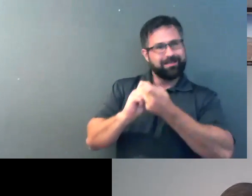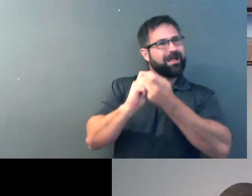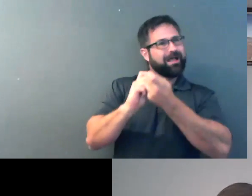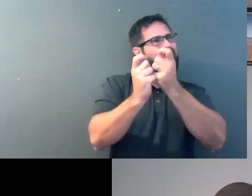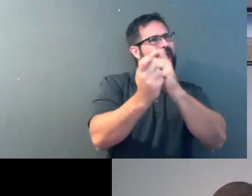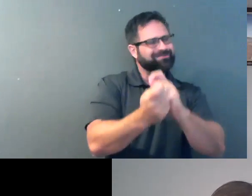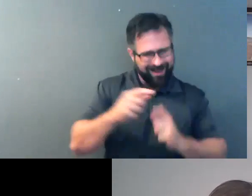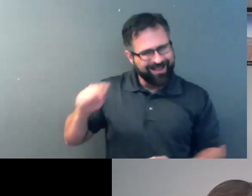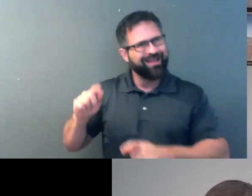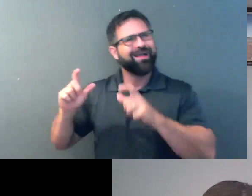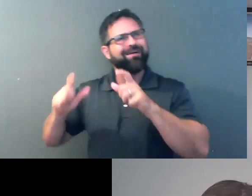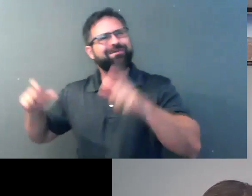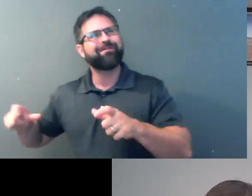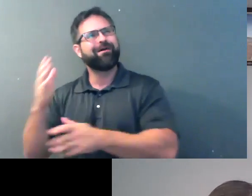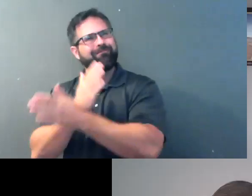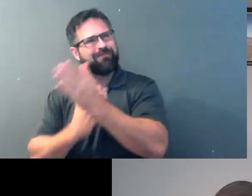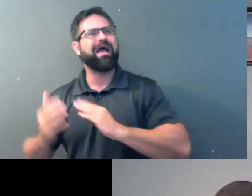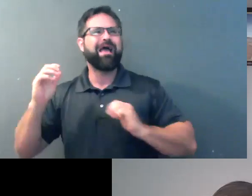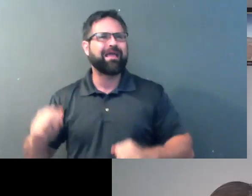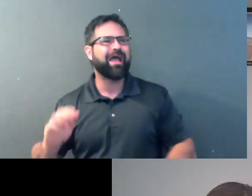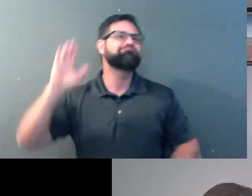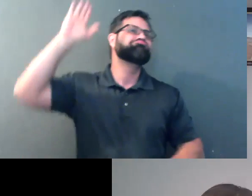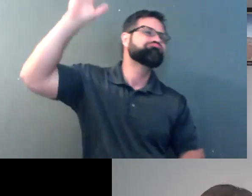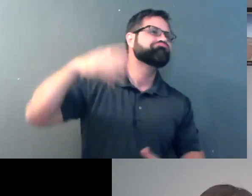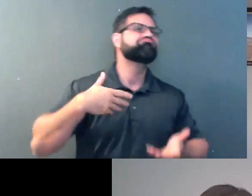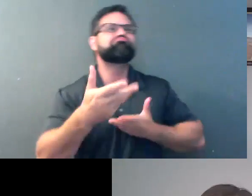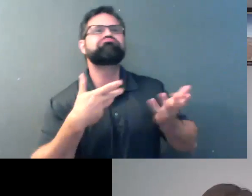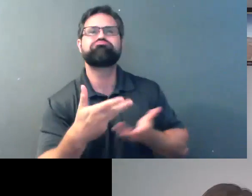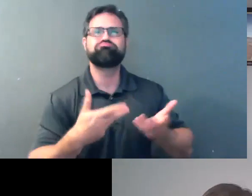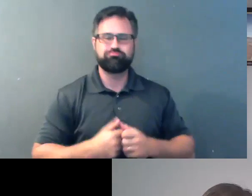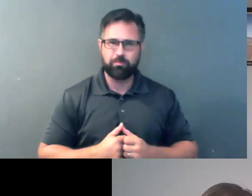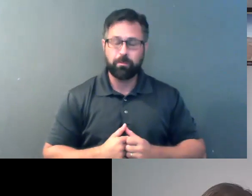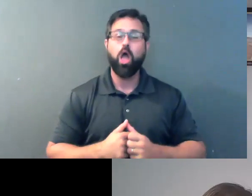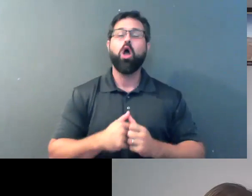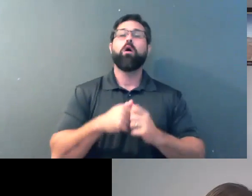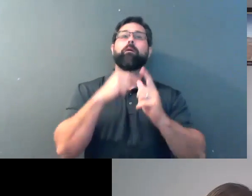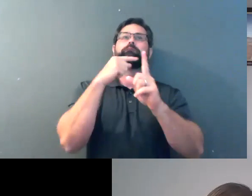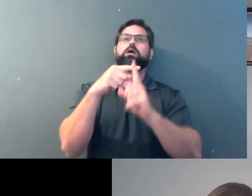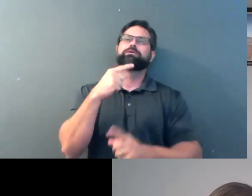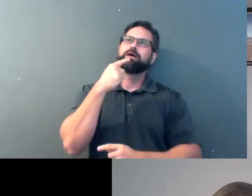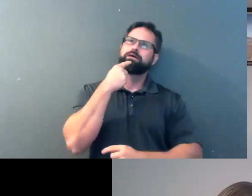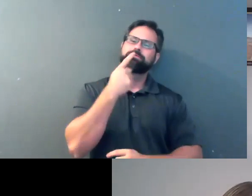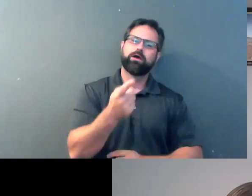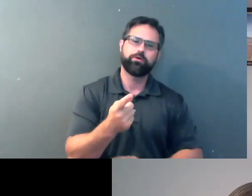are being heard and also i also wanted to highlight like inclusion and accessibility